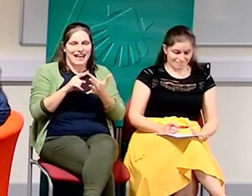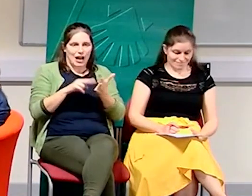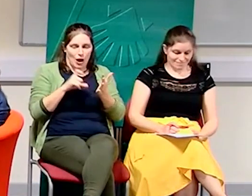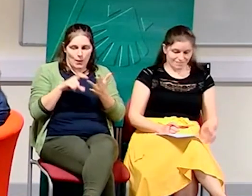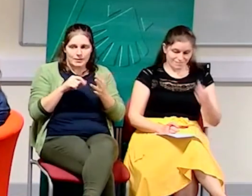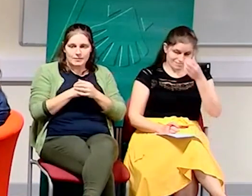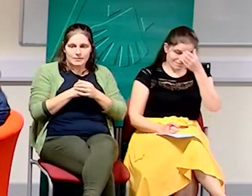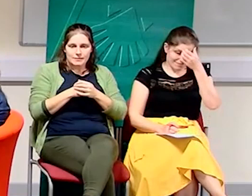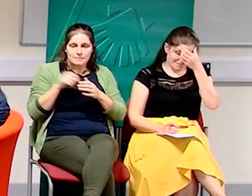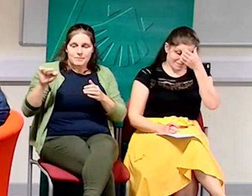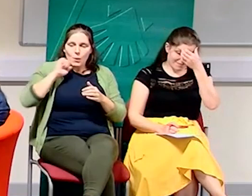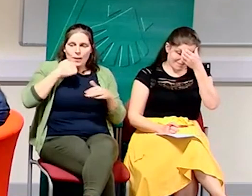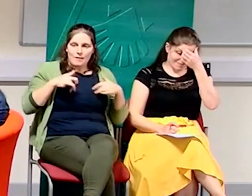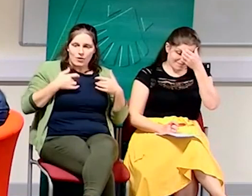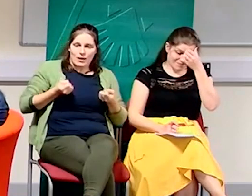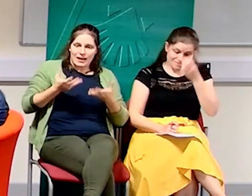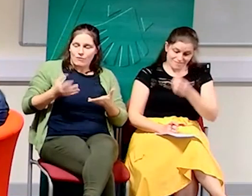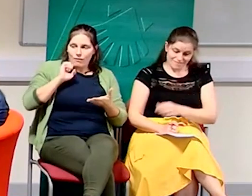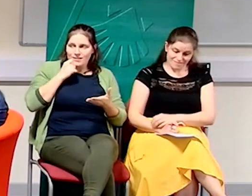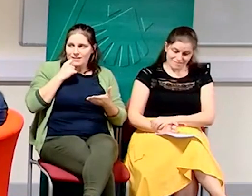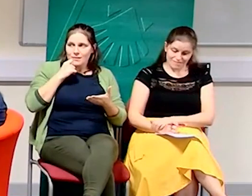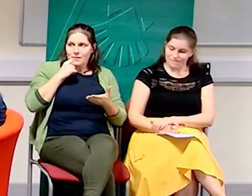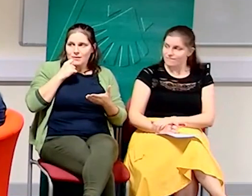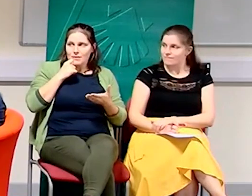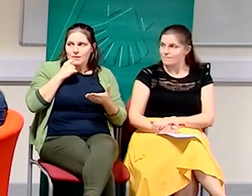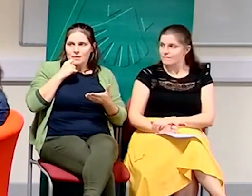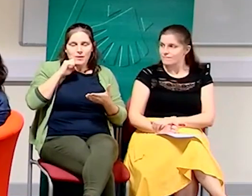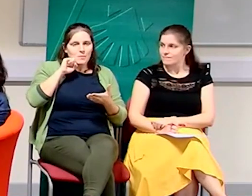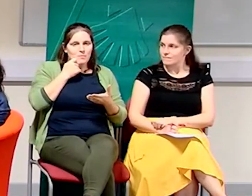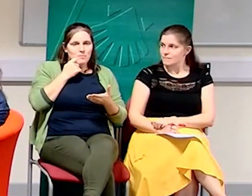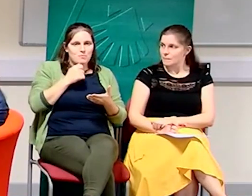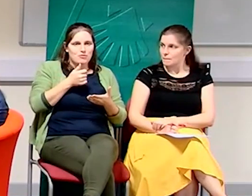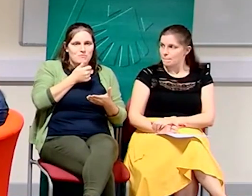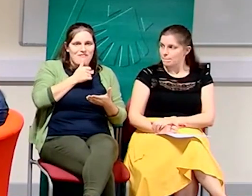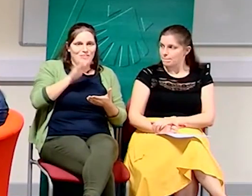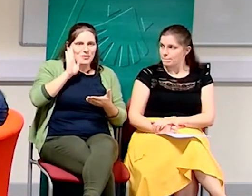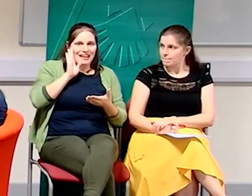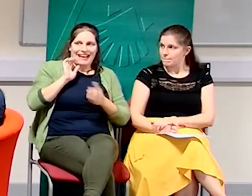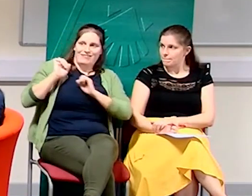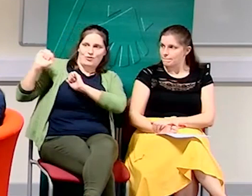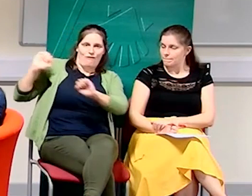my views but I would I would rather hear uh what the rest ofner has to say about that uh I will